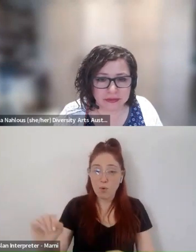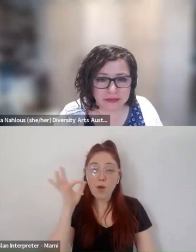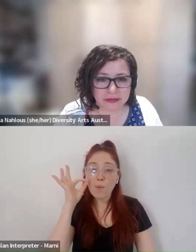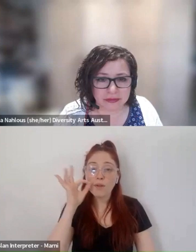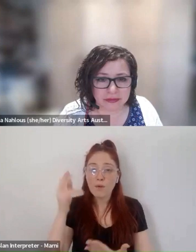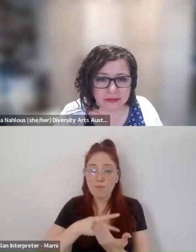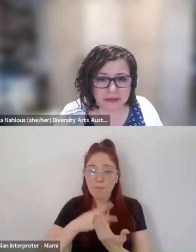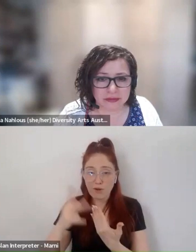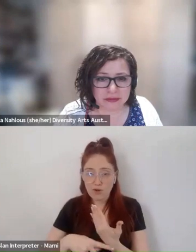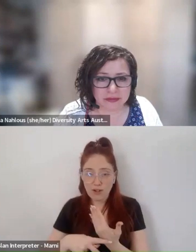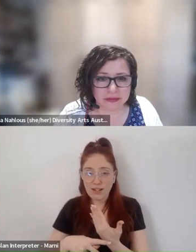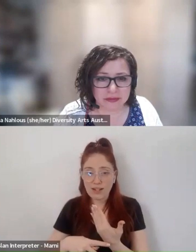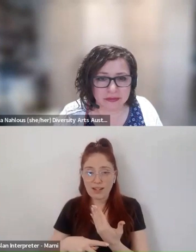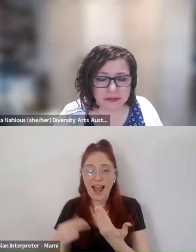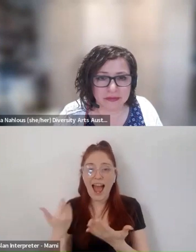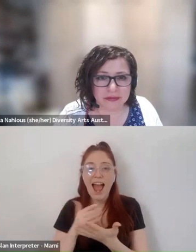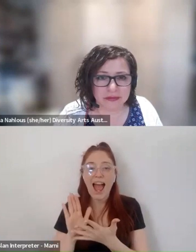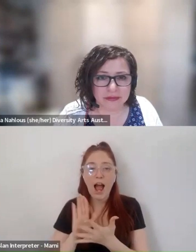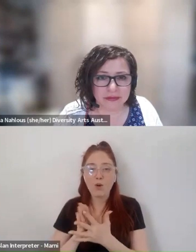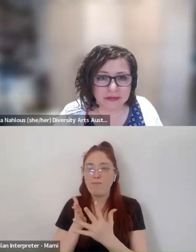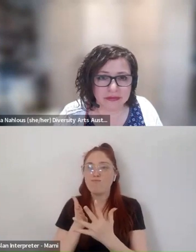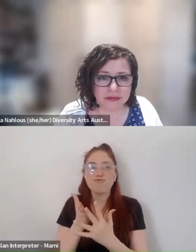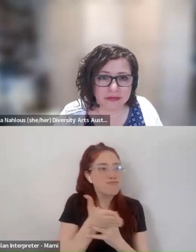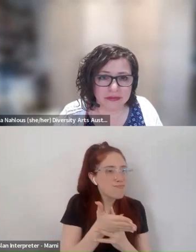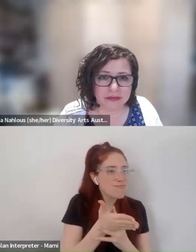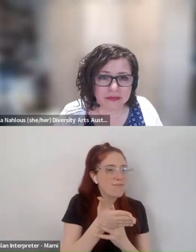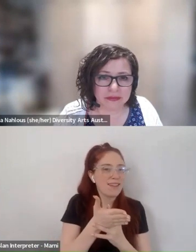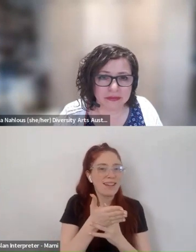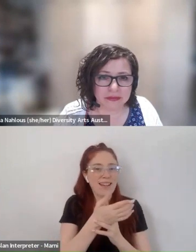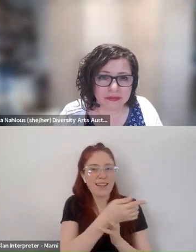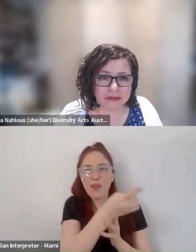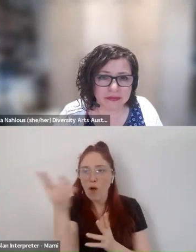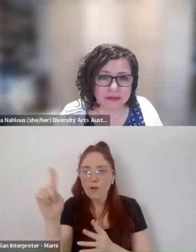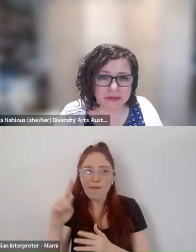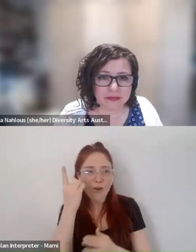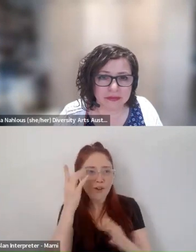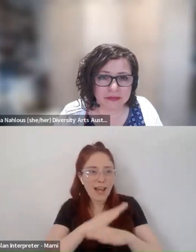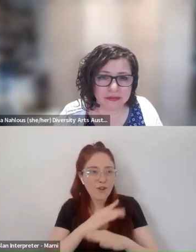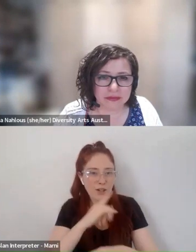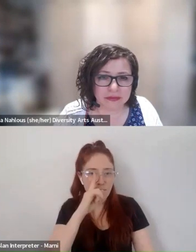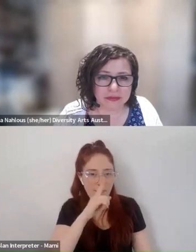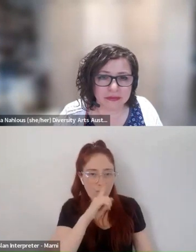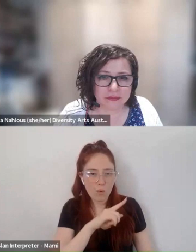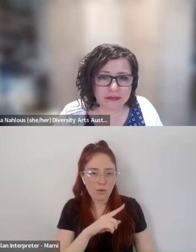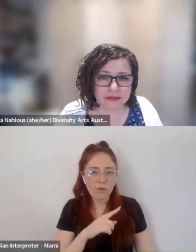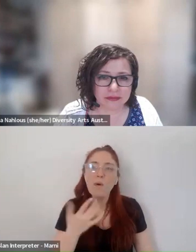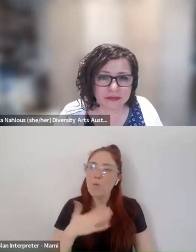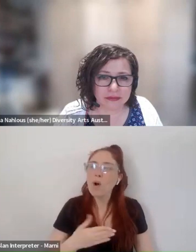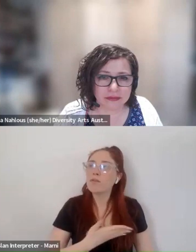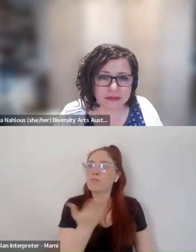so that we so that First Nations people feel like a they know what a board is, they know what the board does, they feel